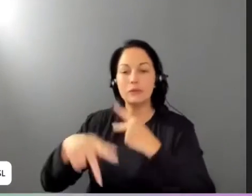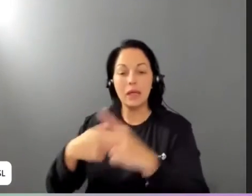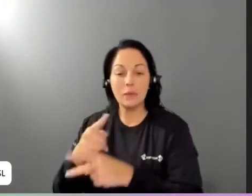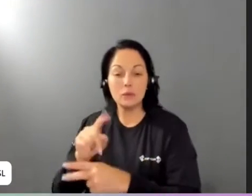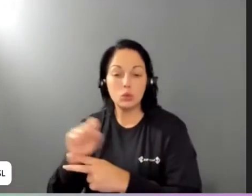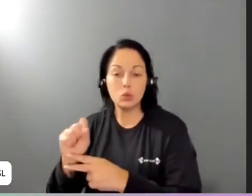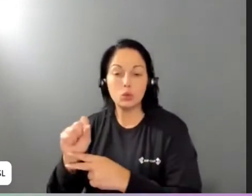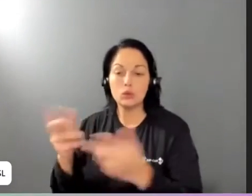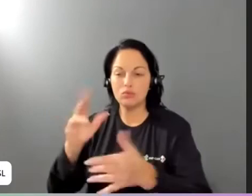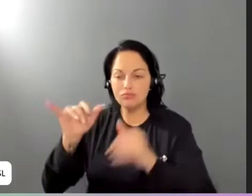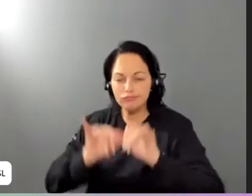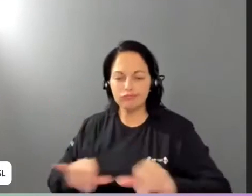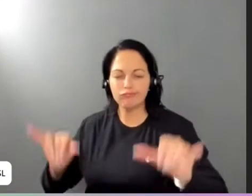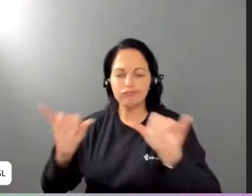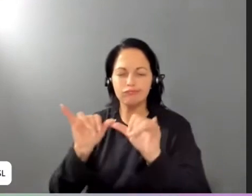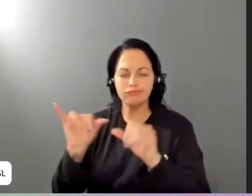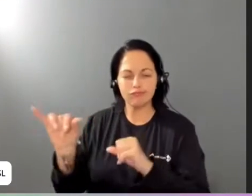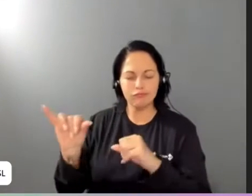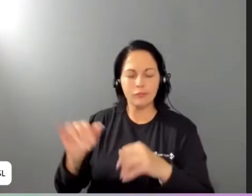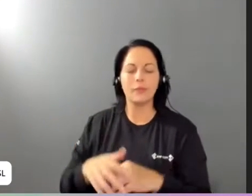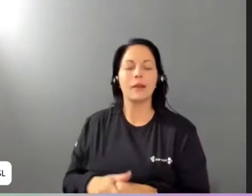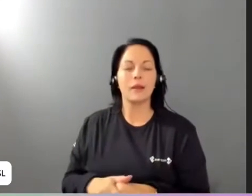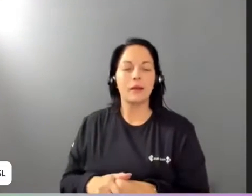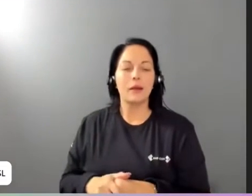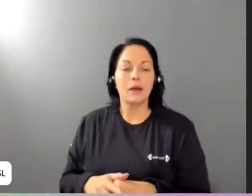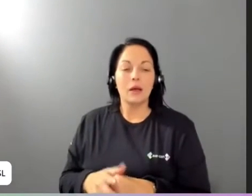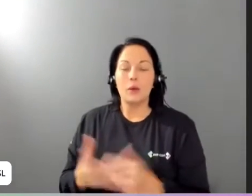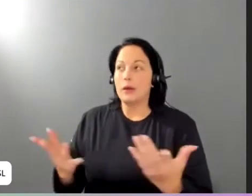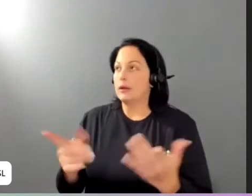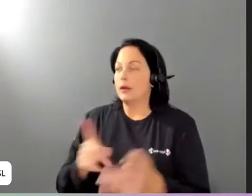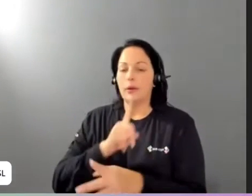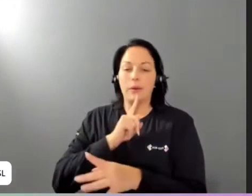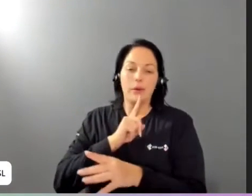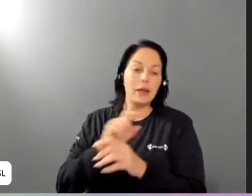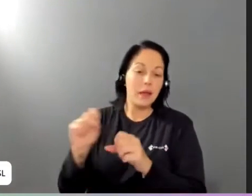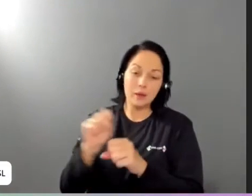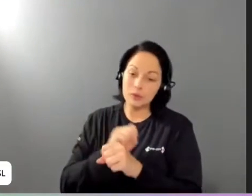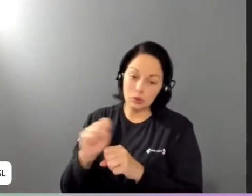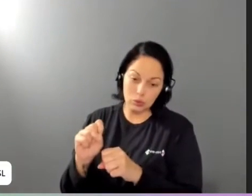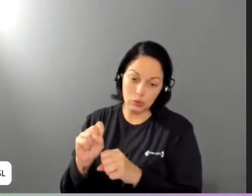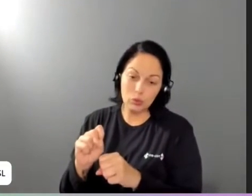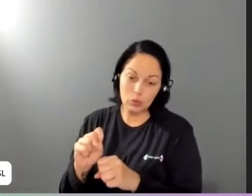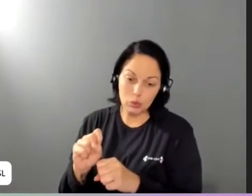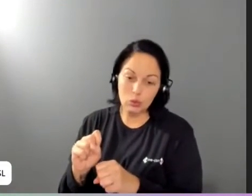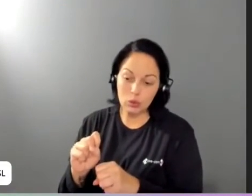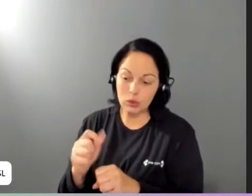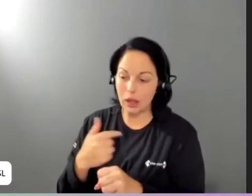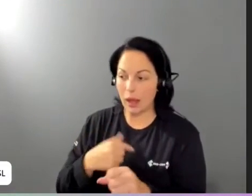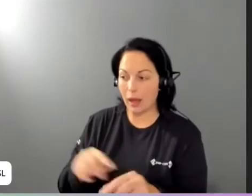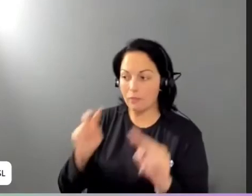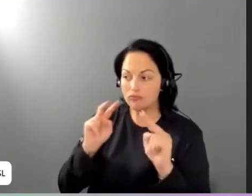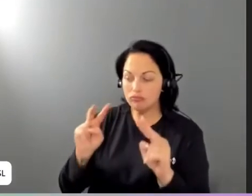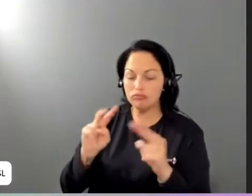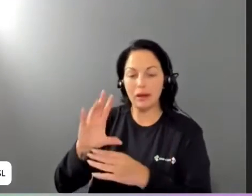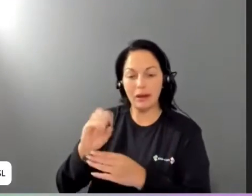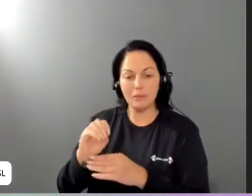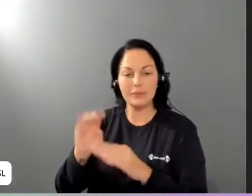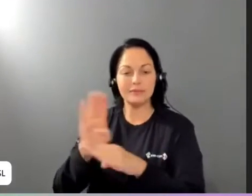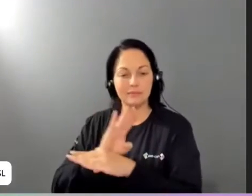maturity model assessments, and again, in a minute we'll talk about the kinds of tools, what they all have in common,